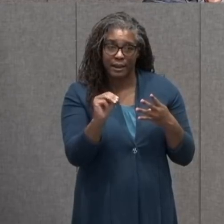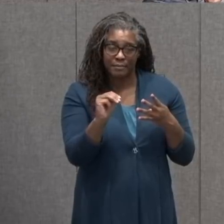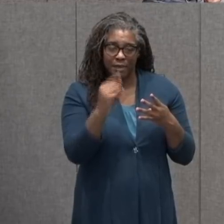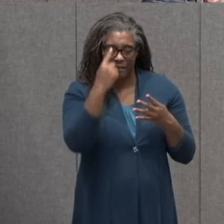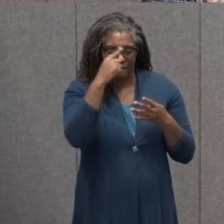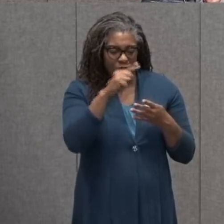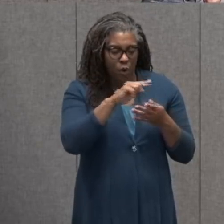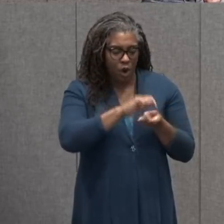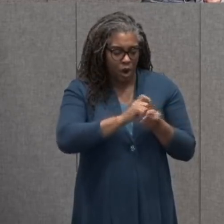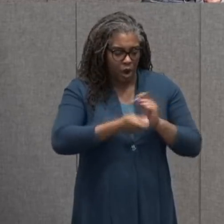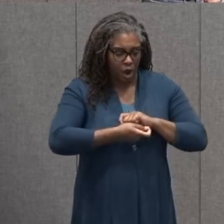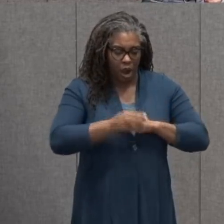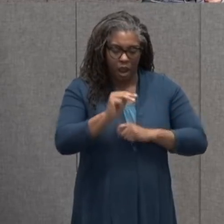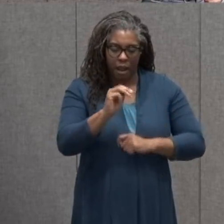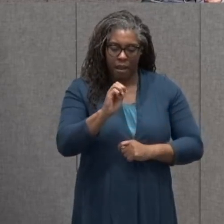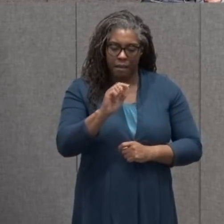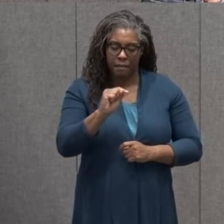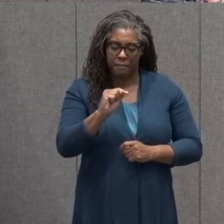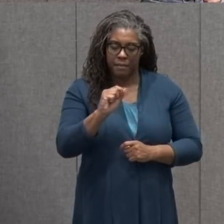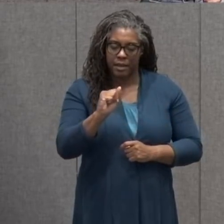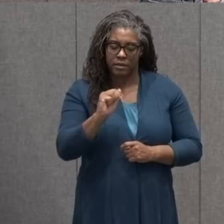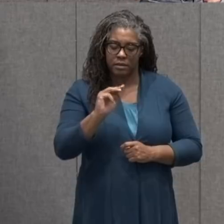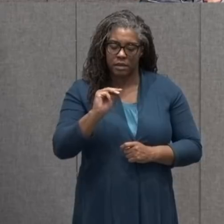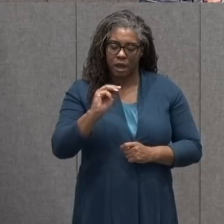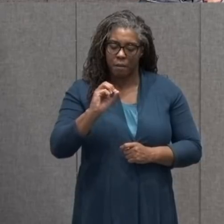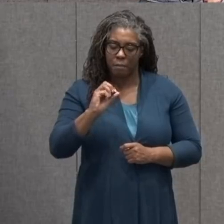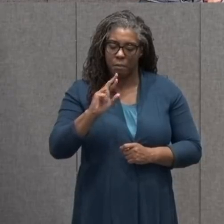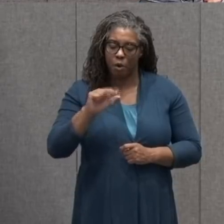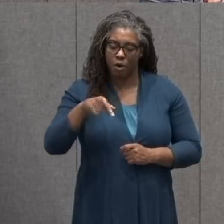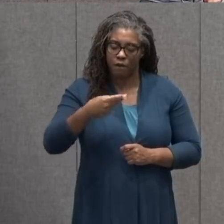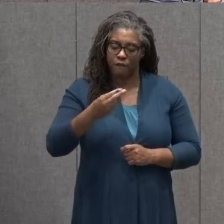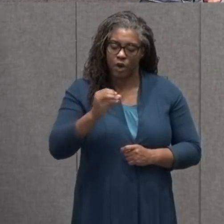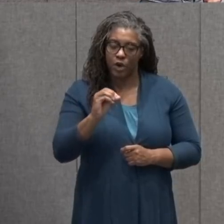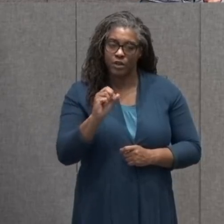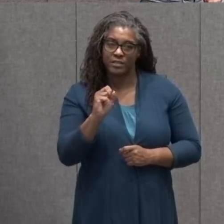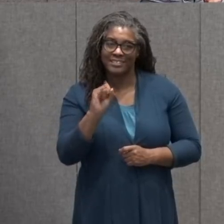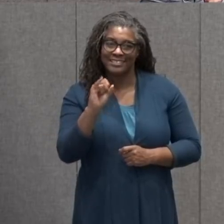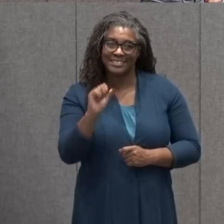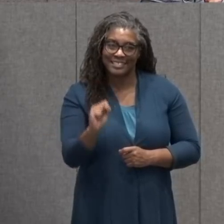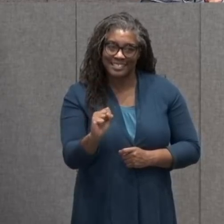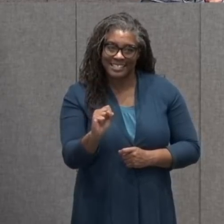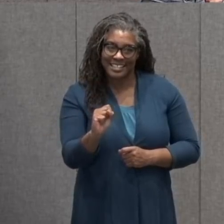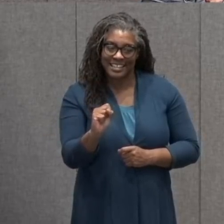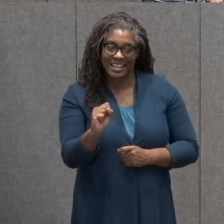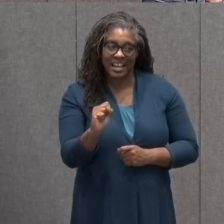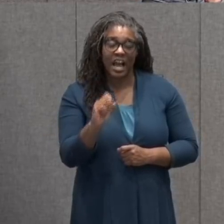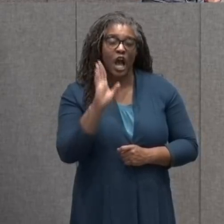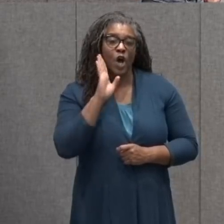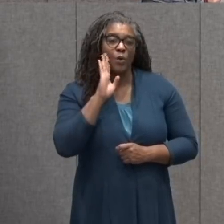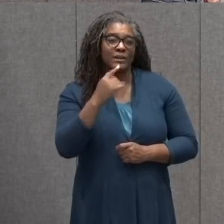I think I'm gonna choose the word same, or unchanged. Oo, those are both good.